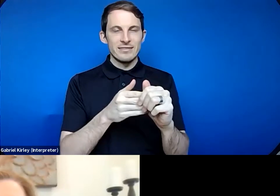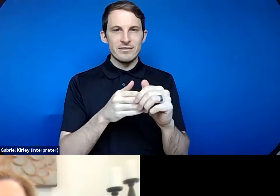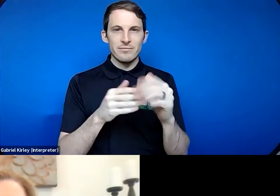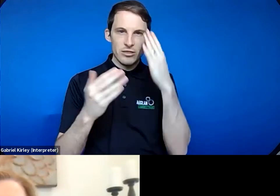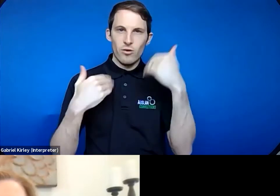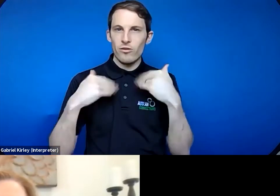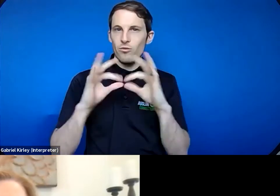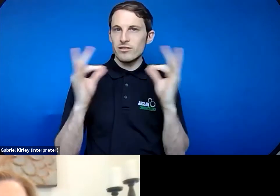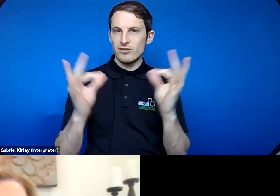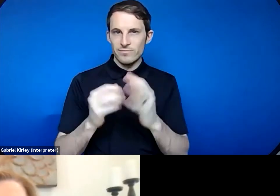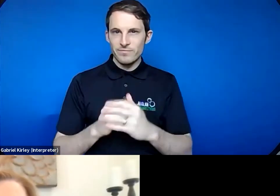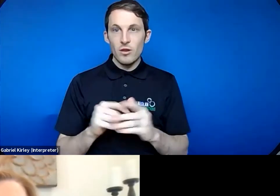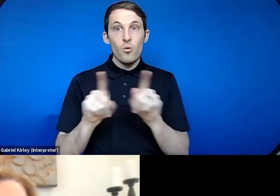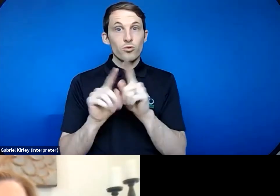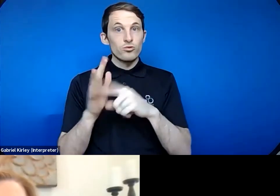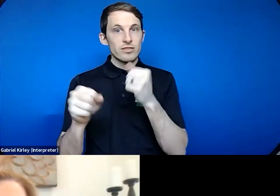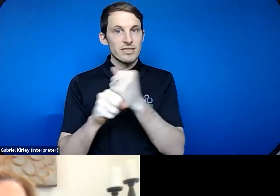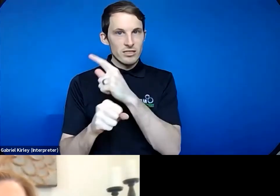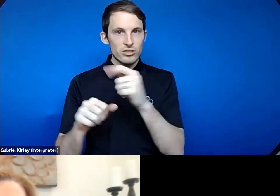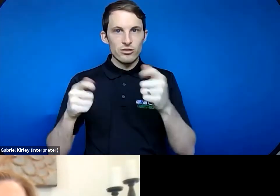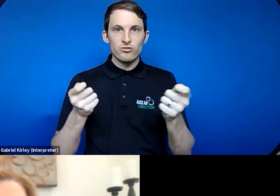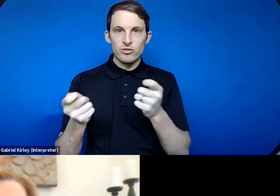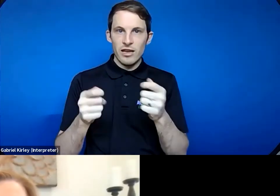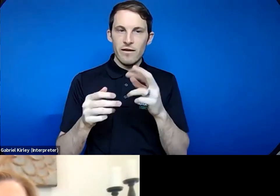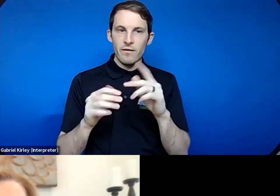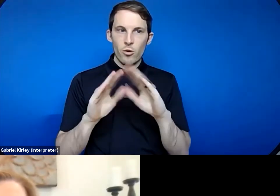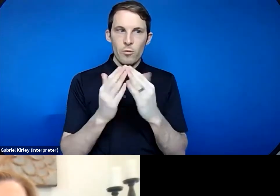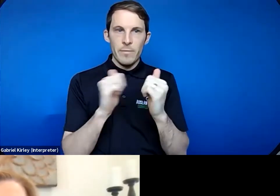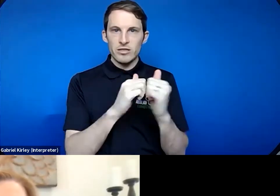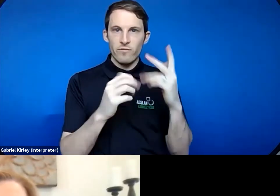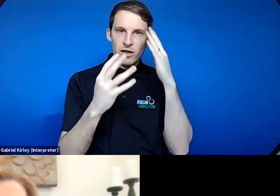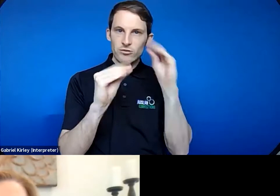Julia is also chair of the global partnership for education, an international funding body